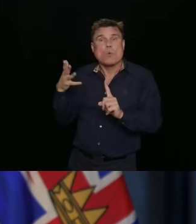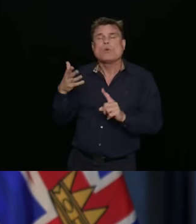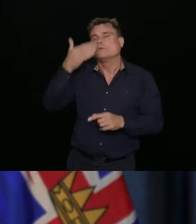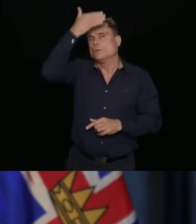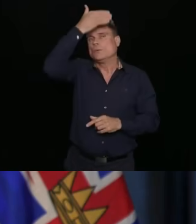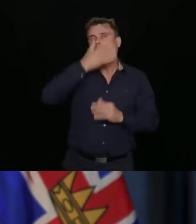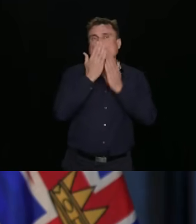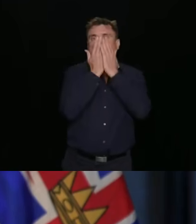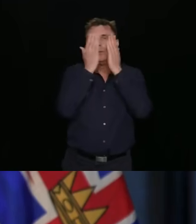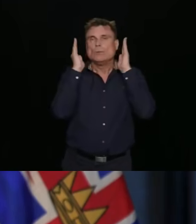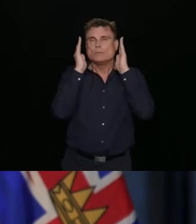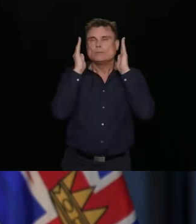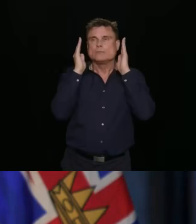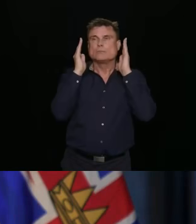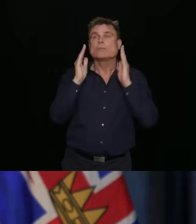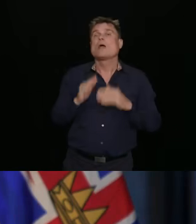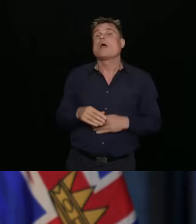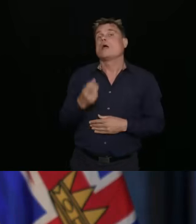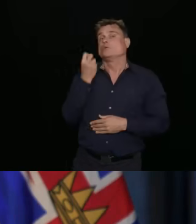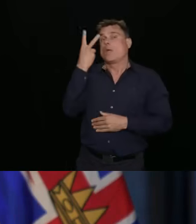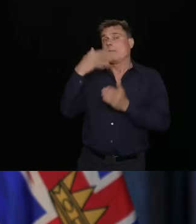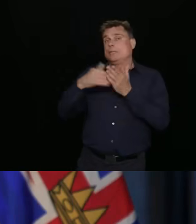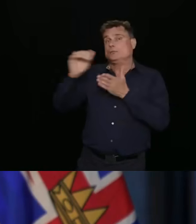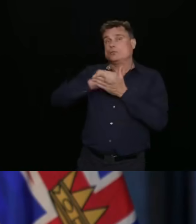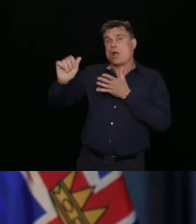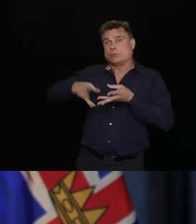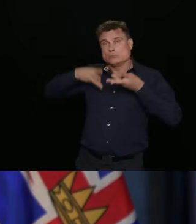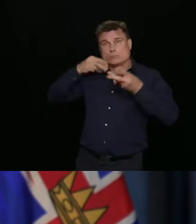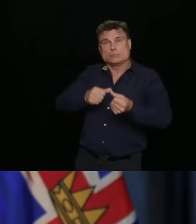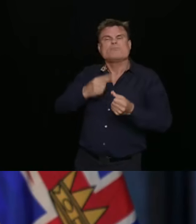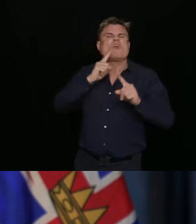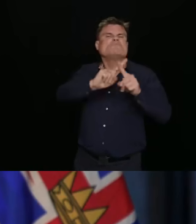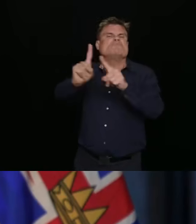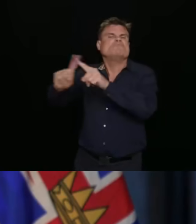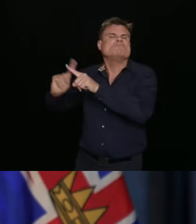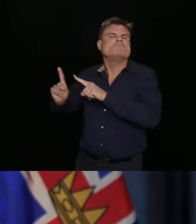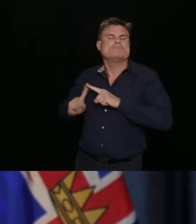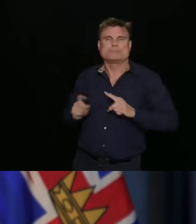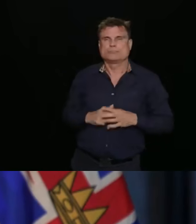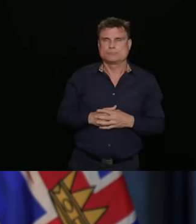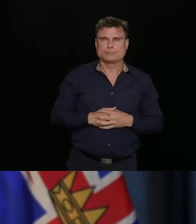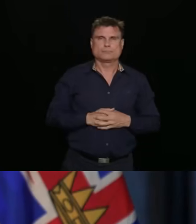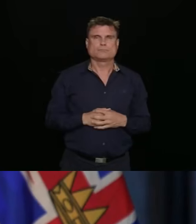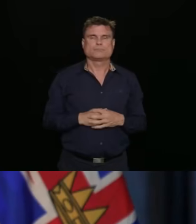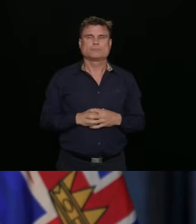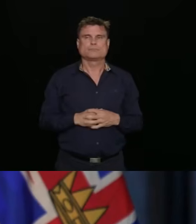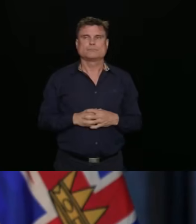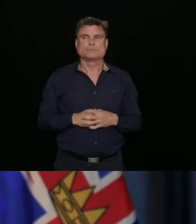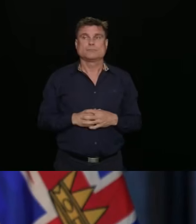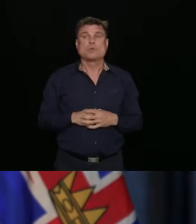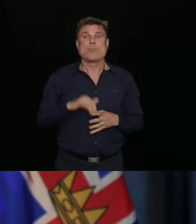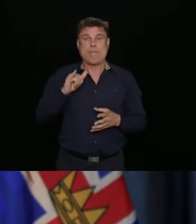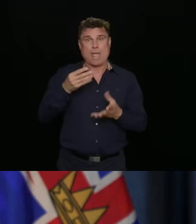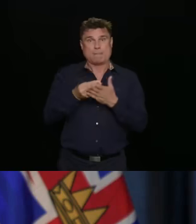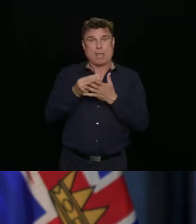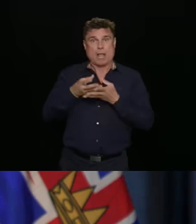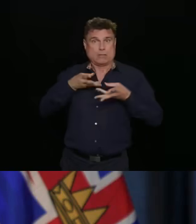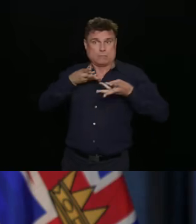to use the tools that Dr Henry has spoken about from the beginning. I think this is an important moment to